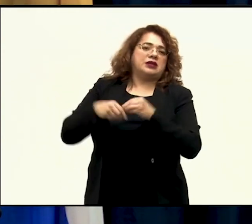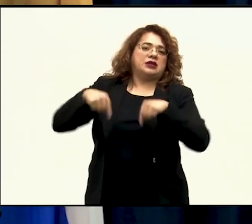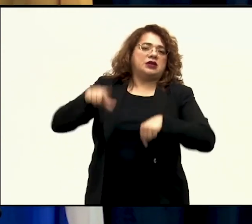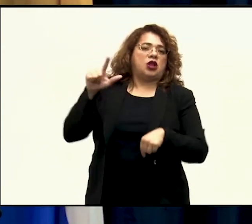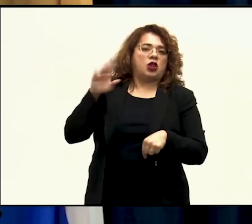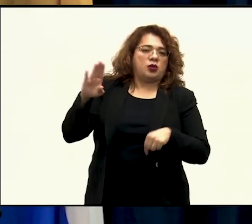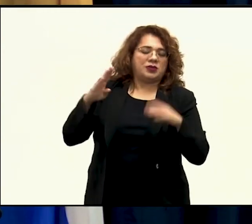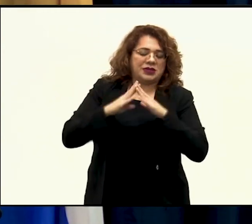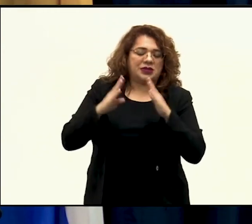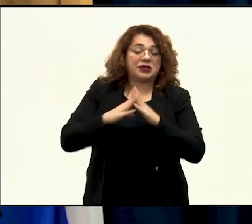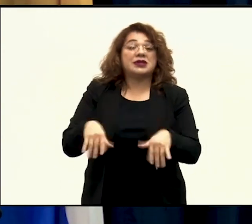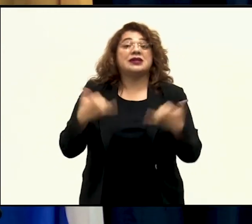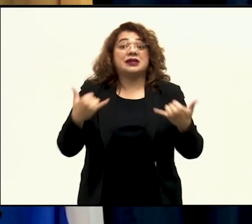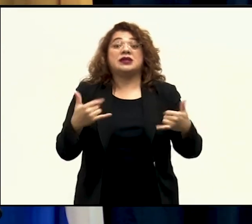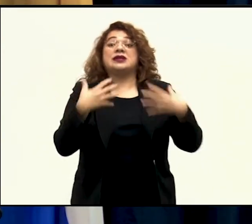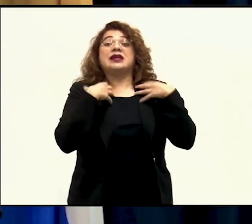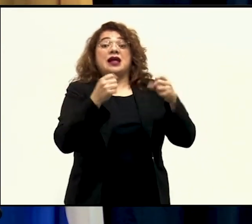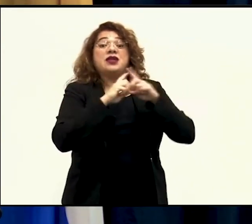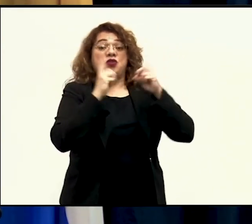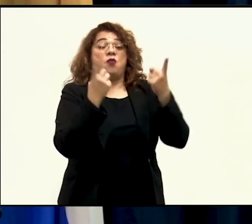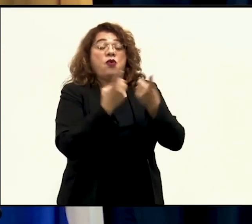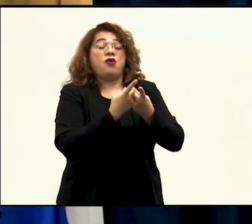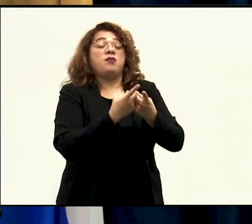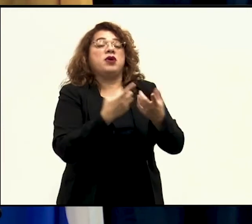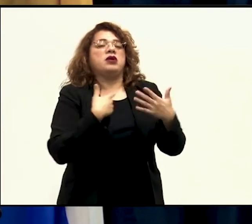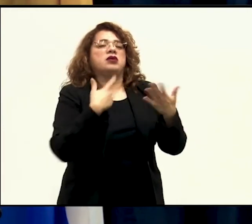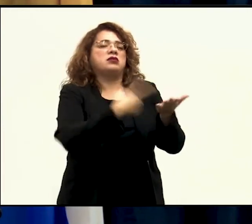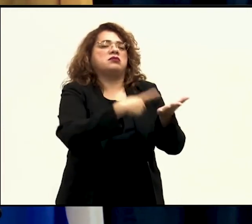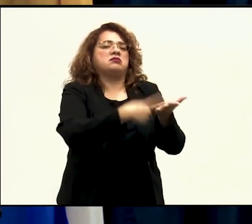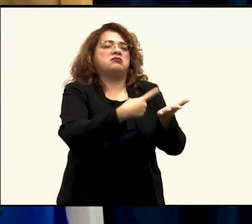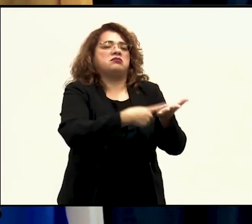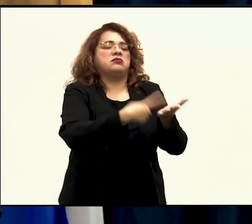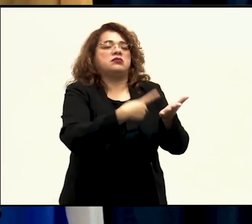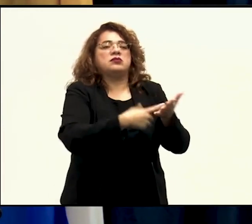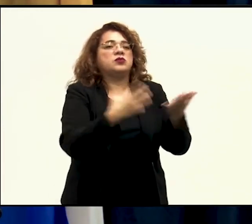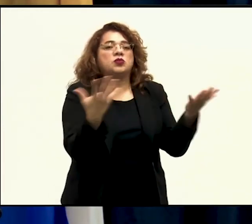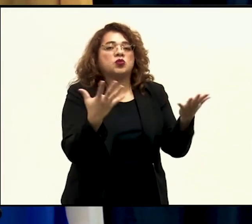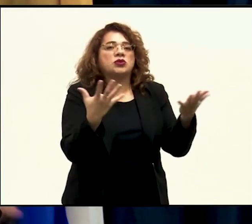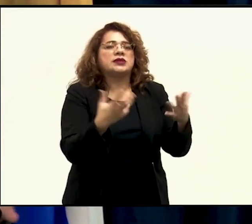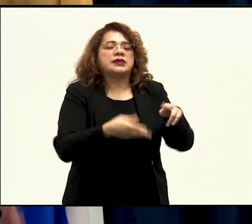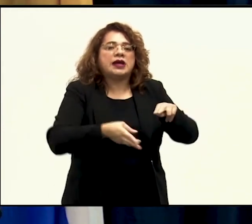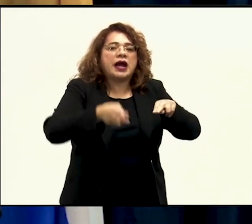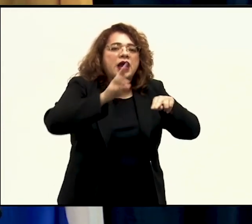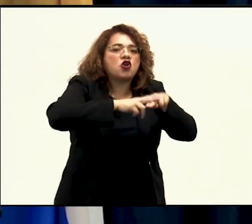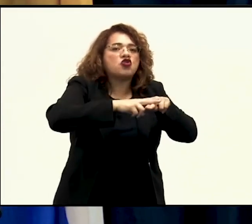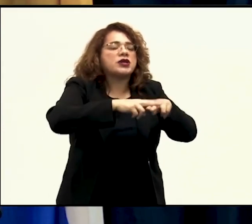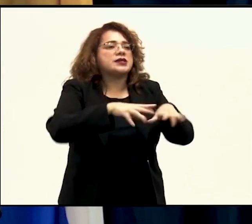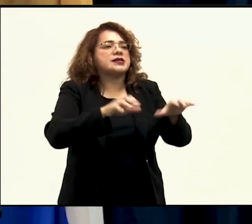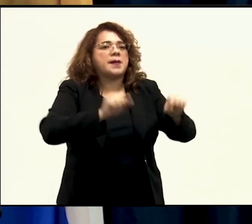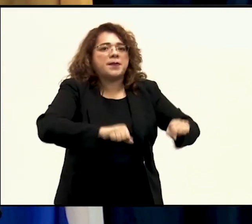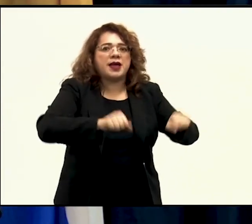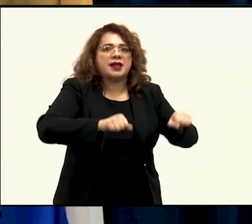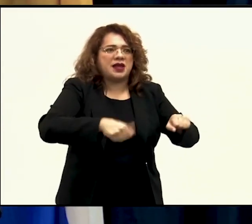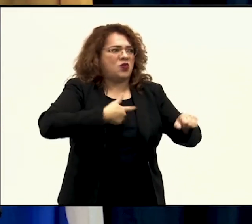We are right now having conversations about kind of maintaining this kind of increased capacity that we have.